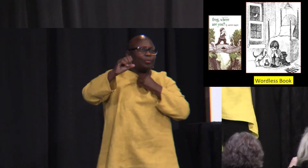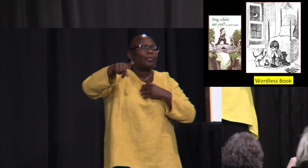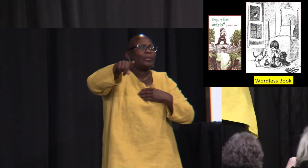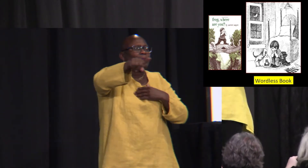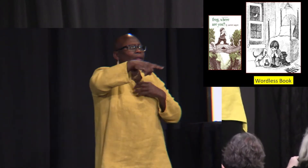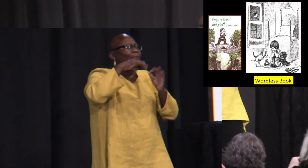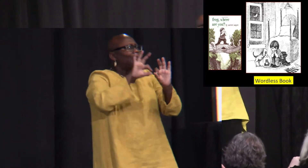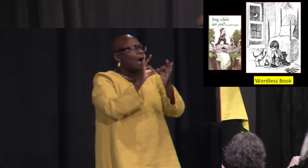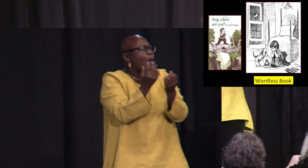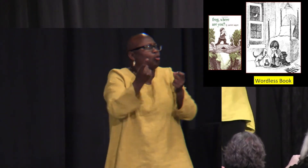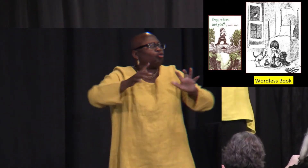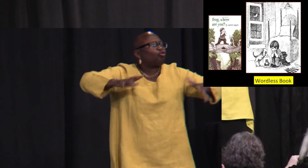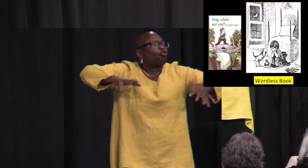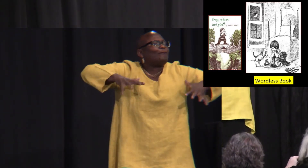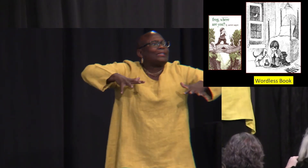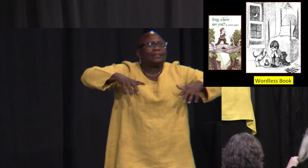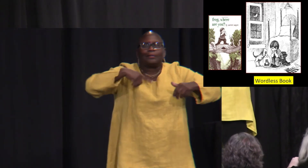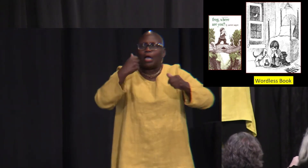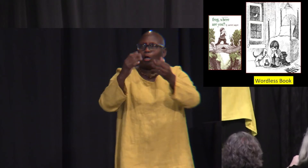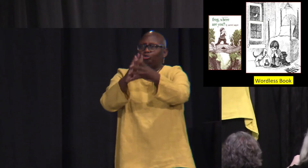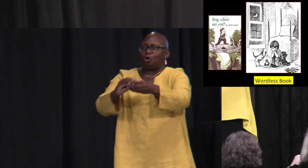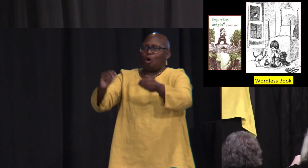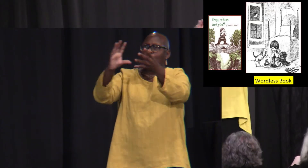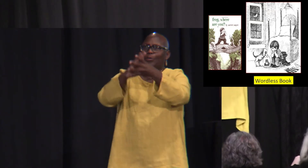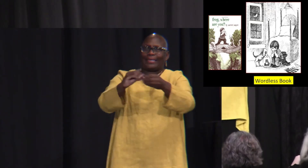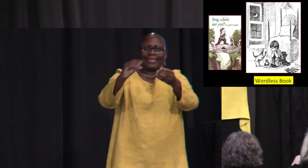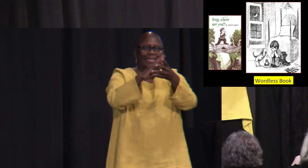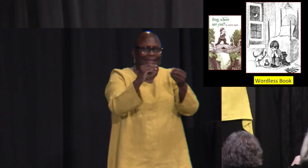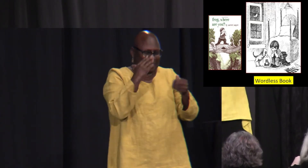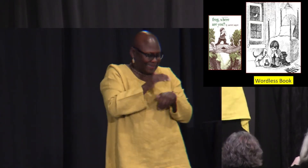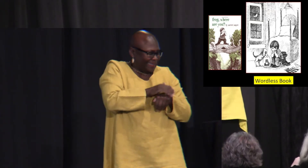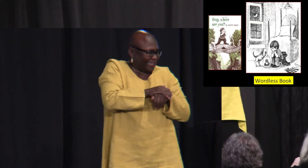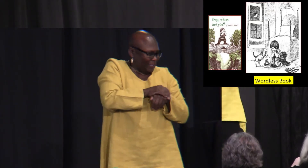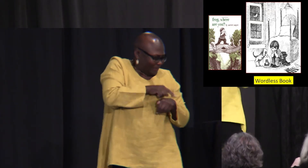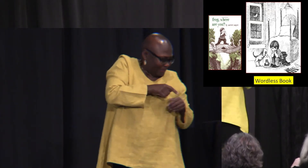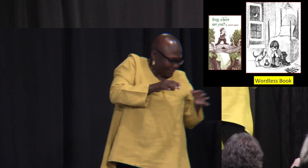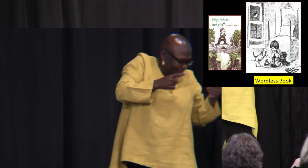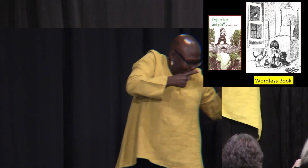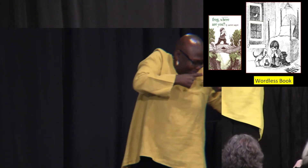them as they're learning to read and write.